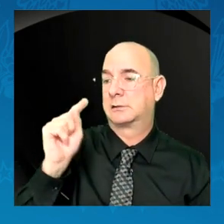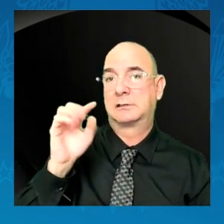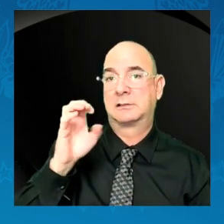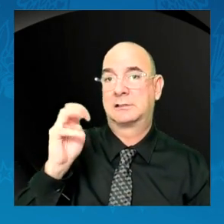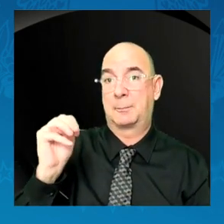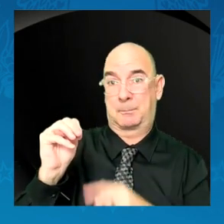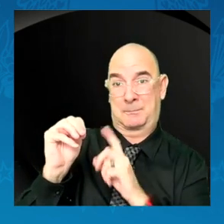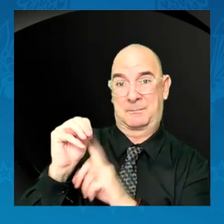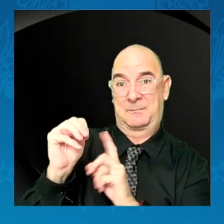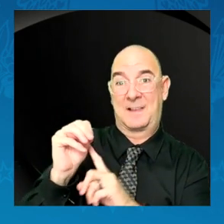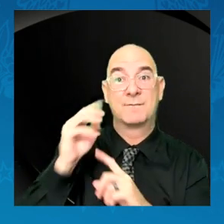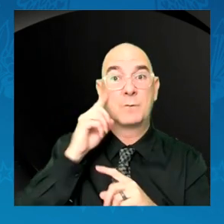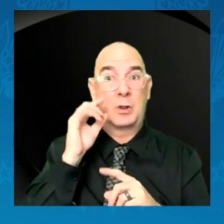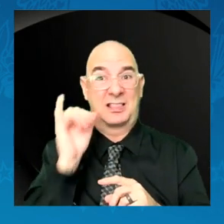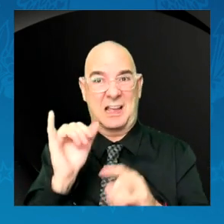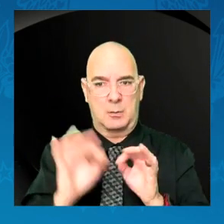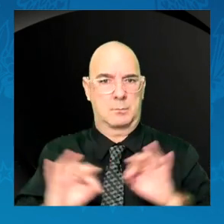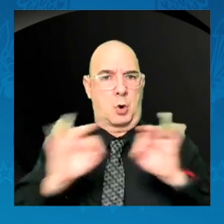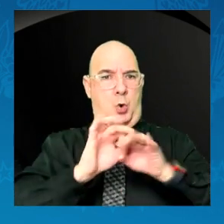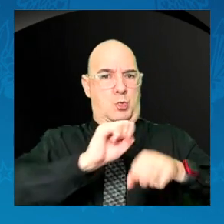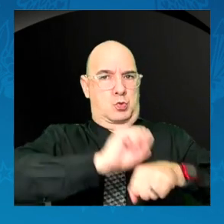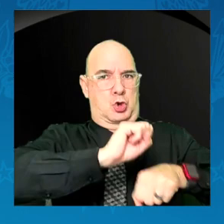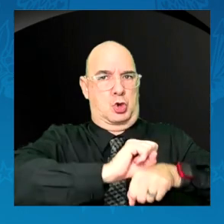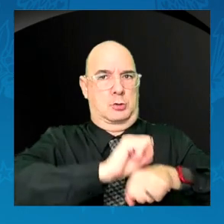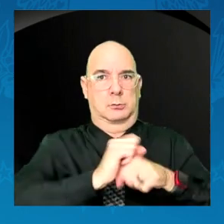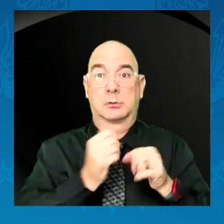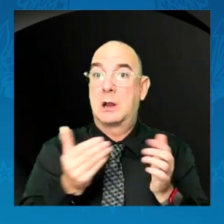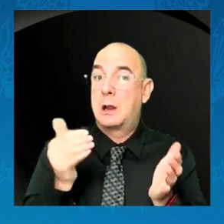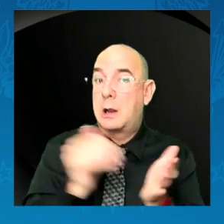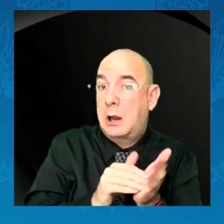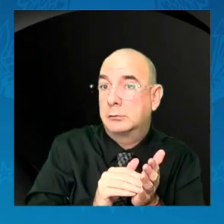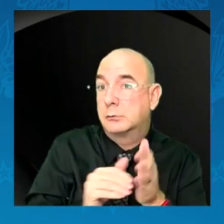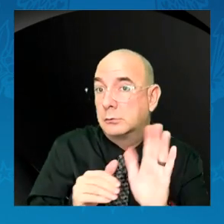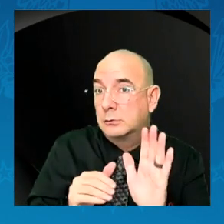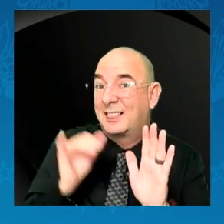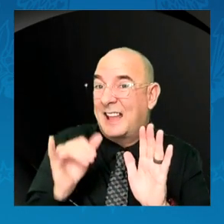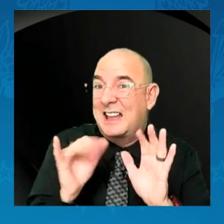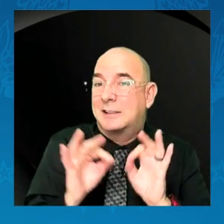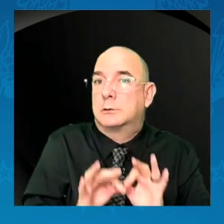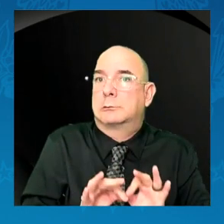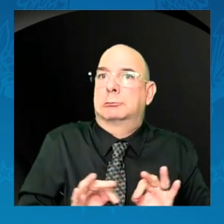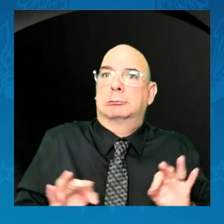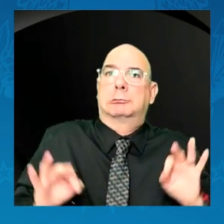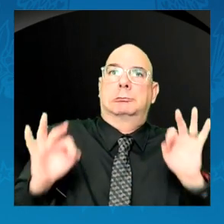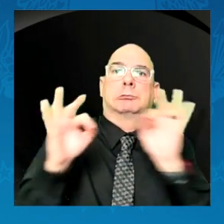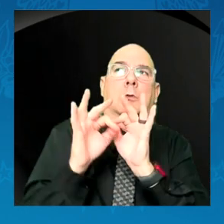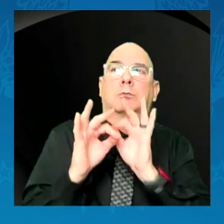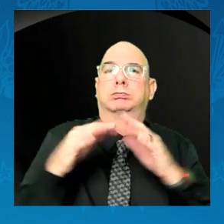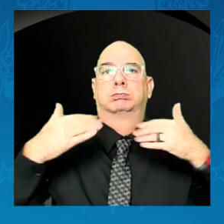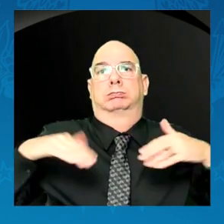is as much as anything that most noble work of improving the condition of humankind.